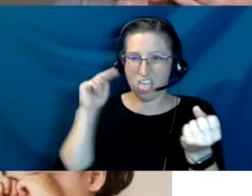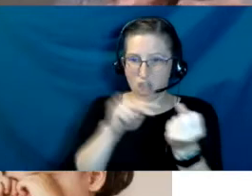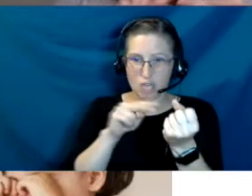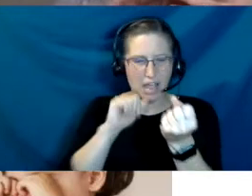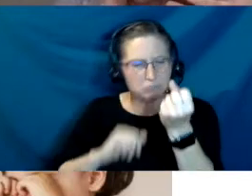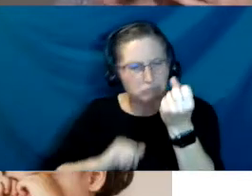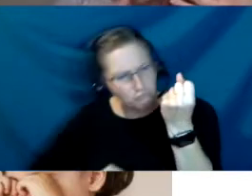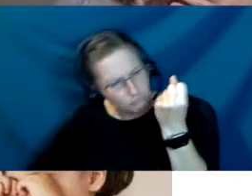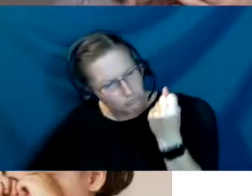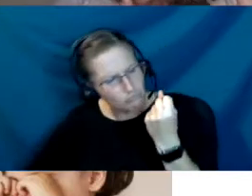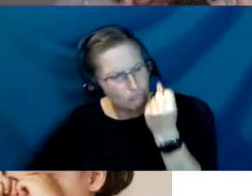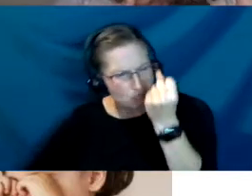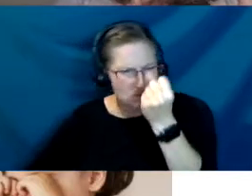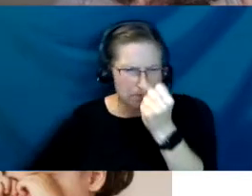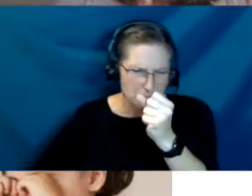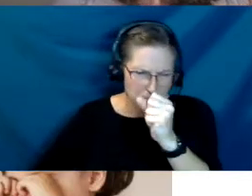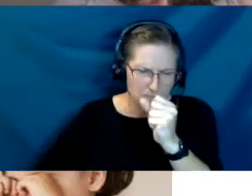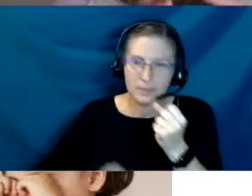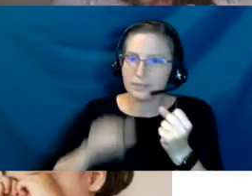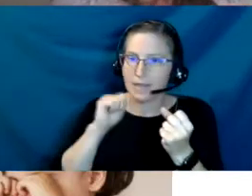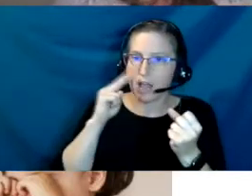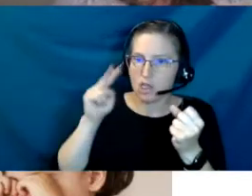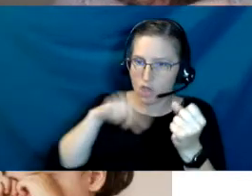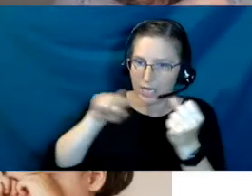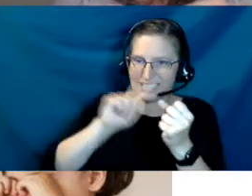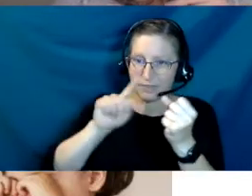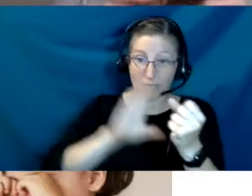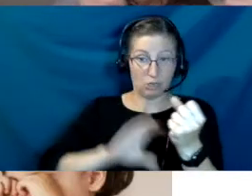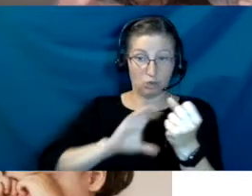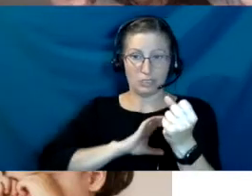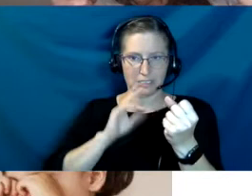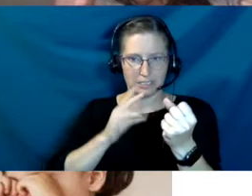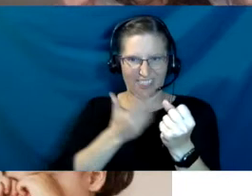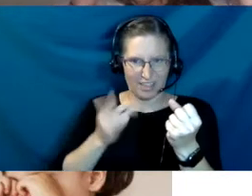different characteristics or features of that object. They might hold materials close to